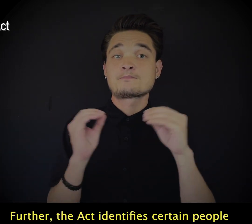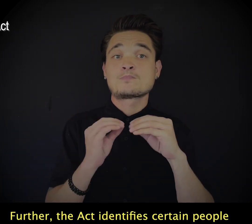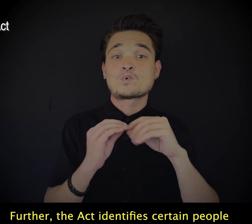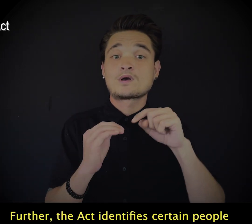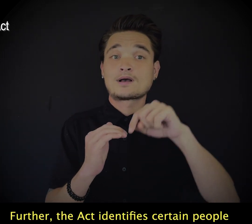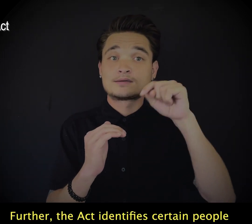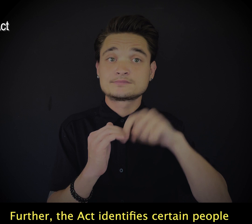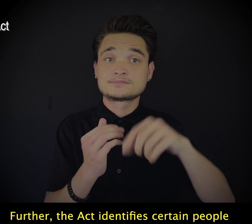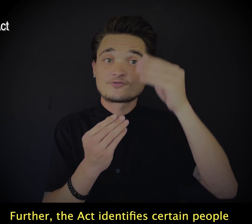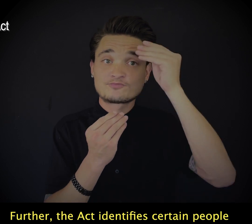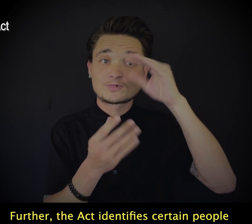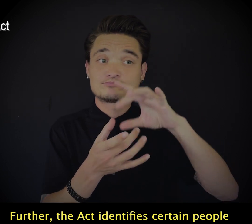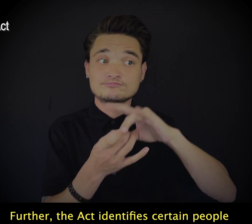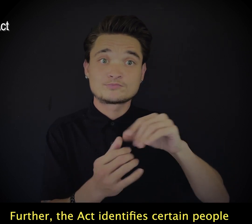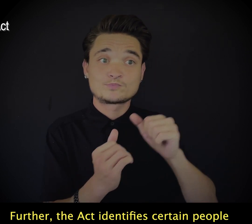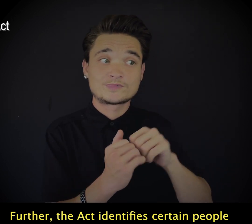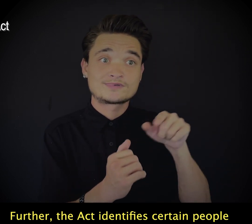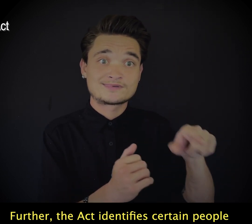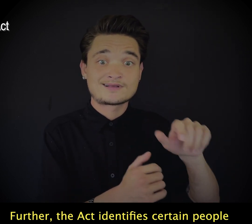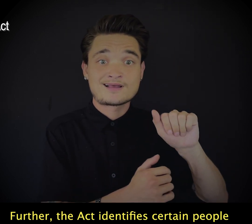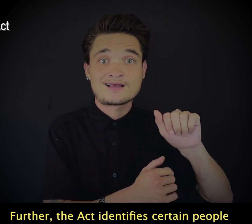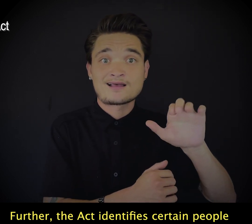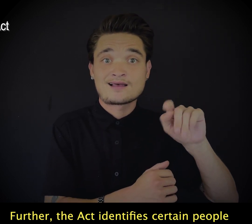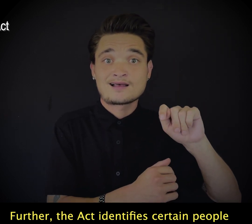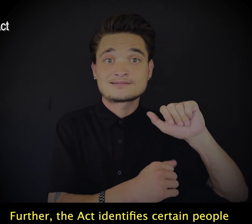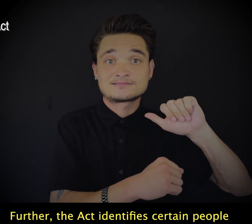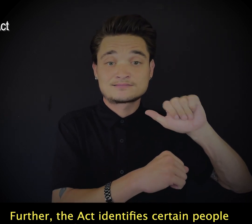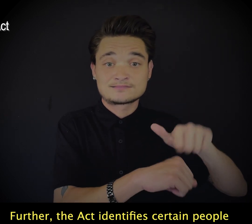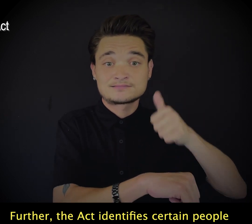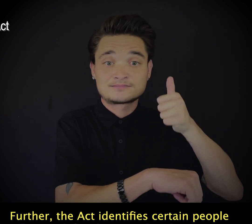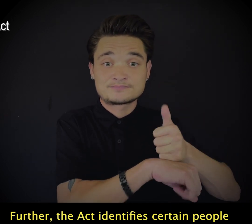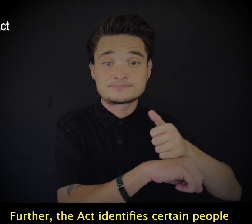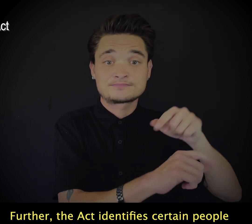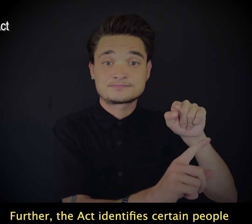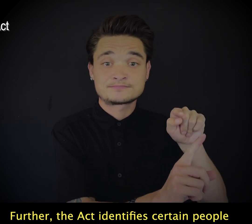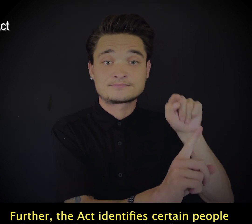Further, the Act identifies certain people who are defined as mandated reporters